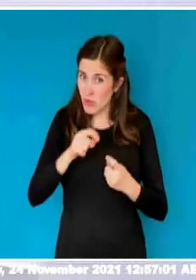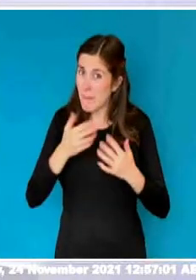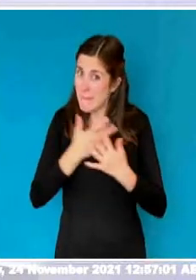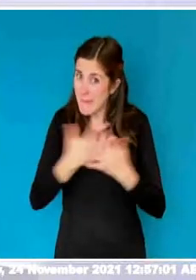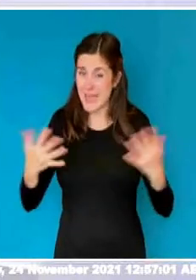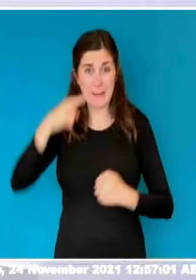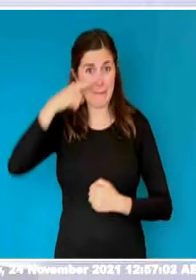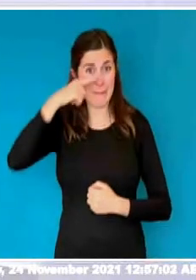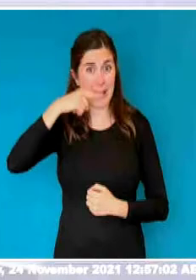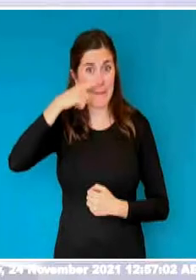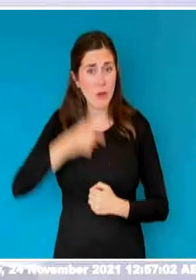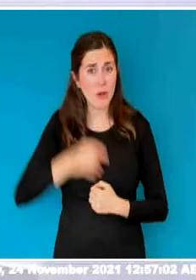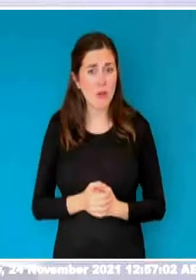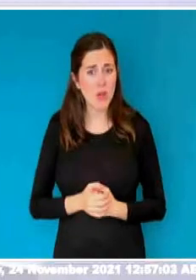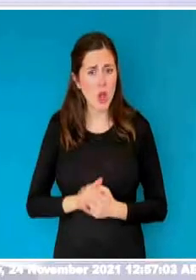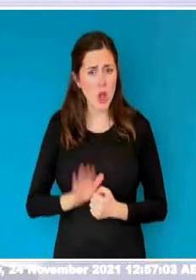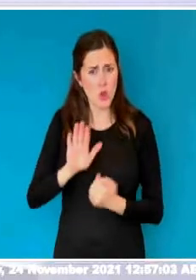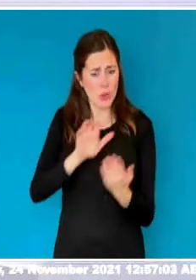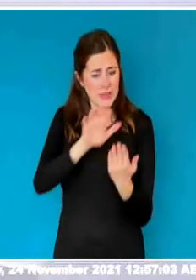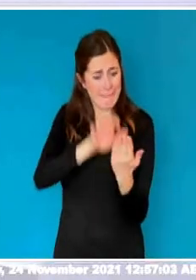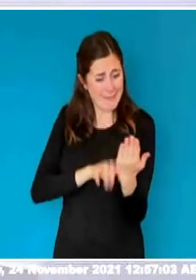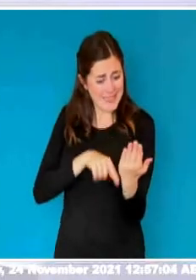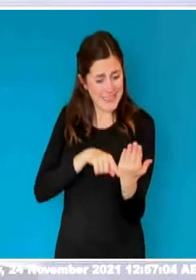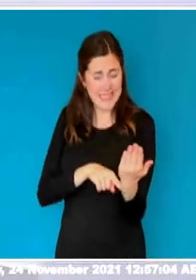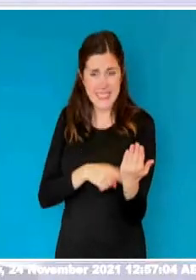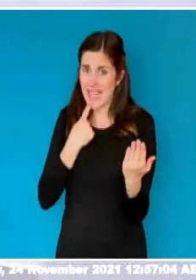But there is nothing in your submission which would indicate that you have addressed